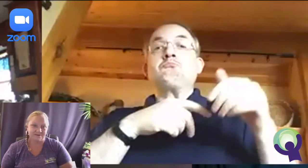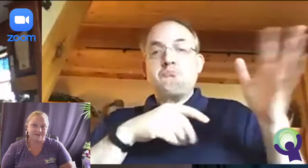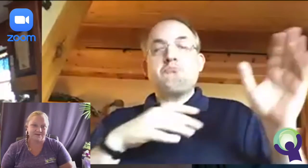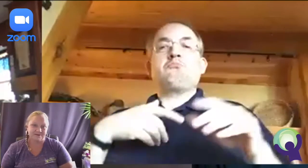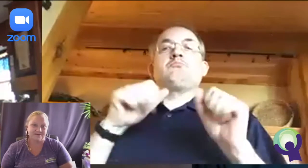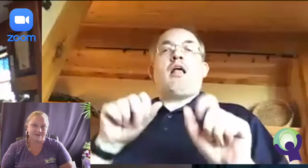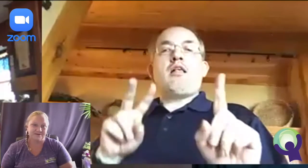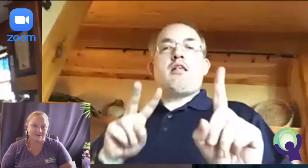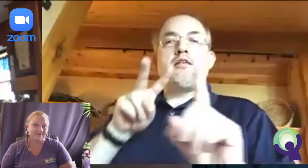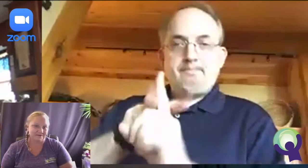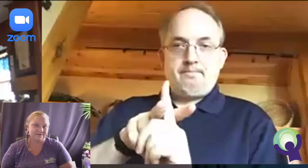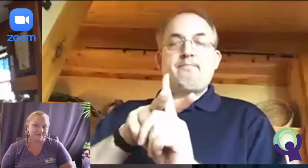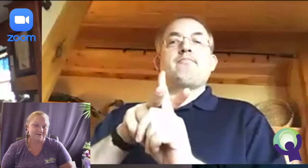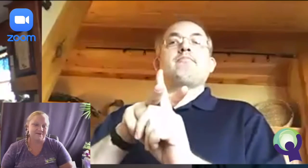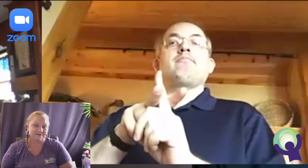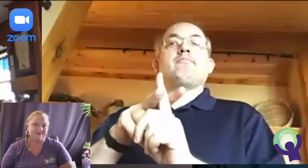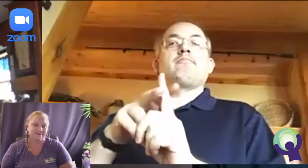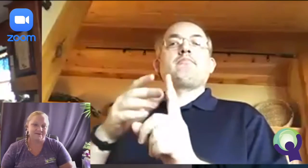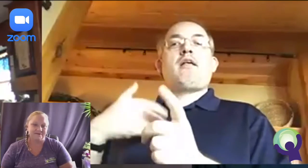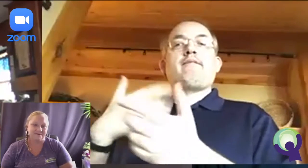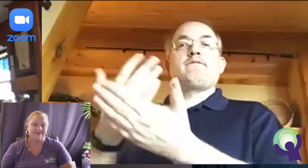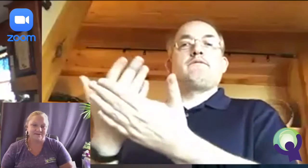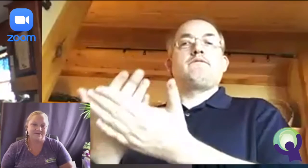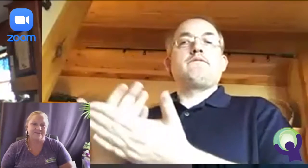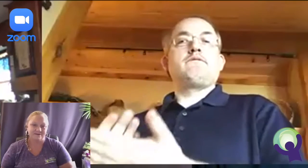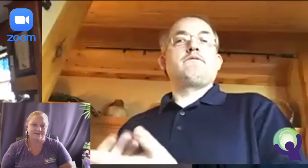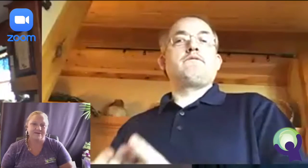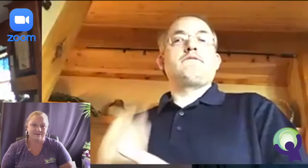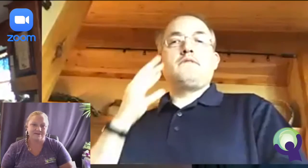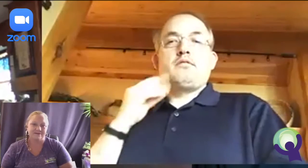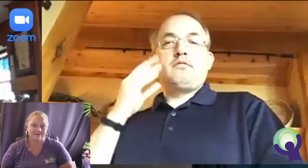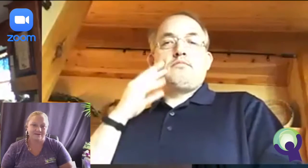maybe replace the executive director when he retires.